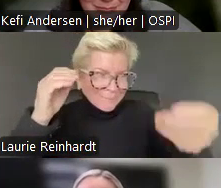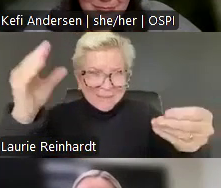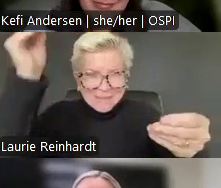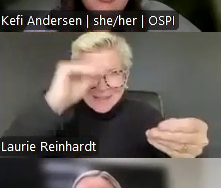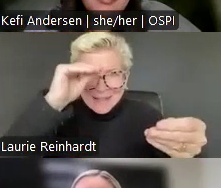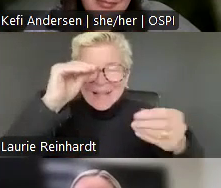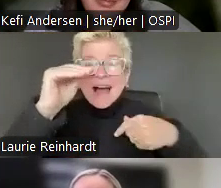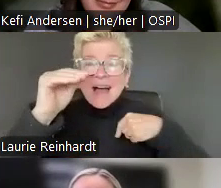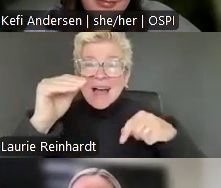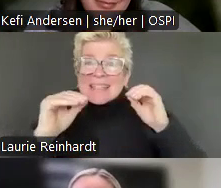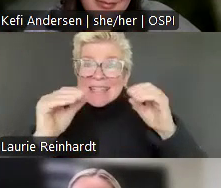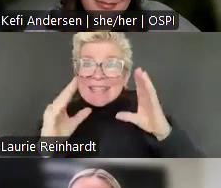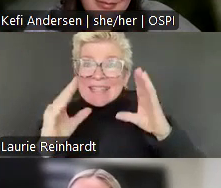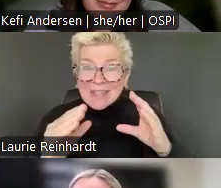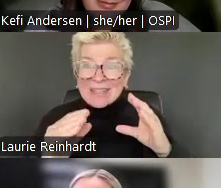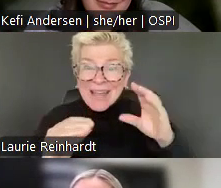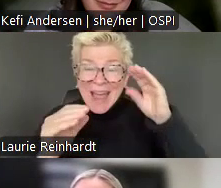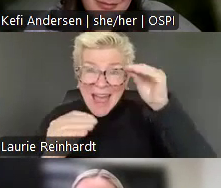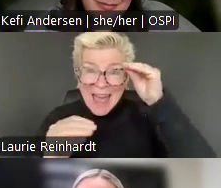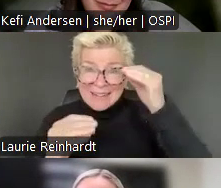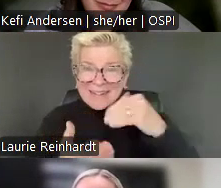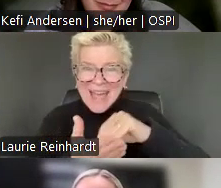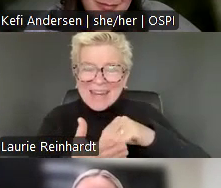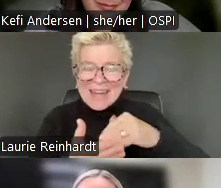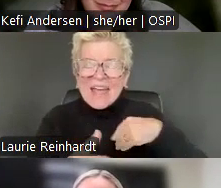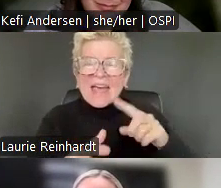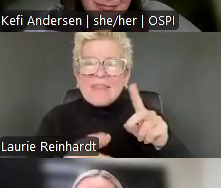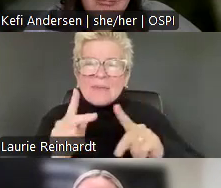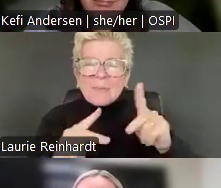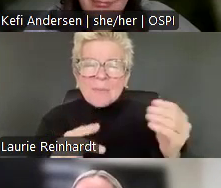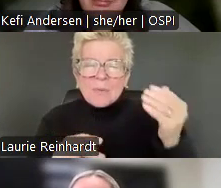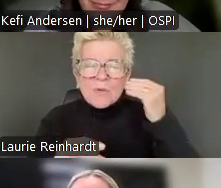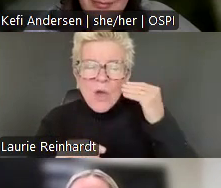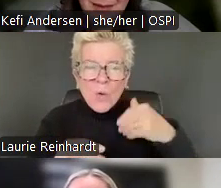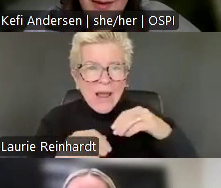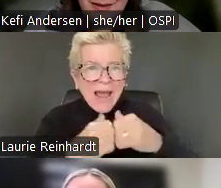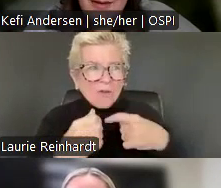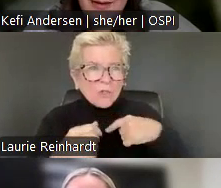these and as folks who are on this call know when you have that teaching experience you can